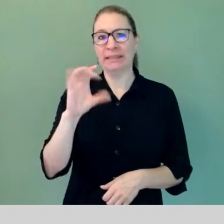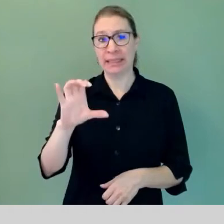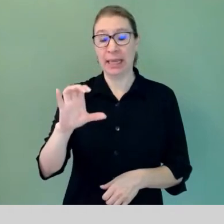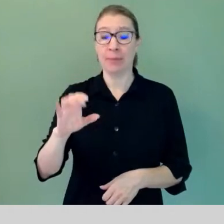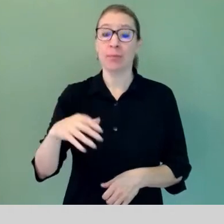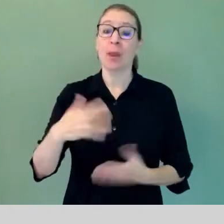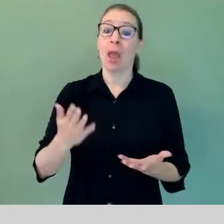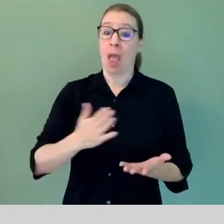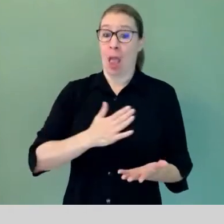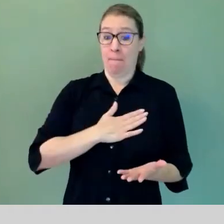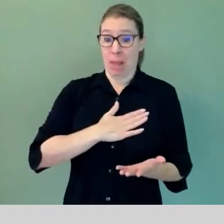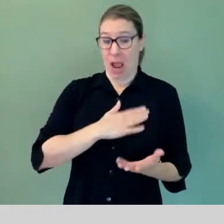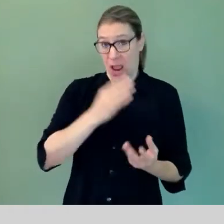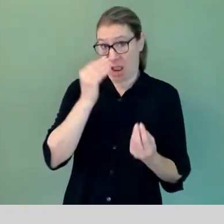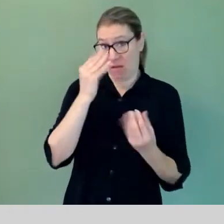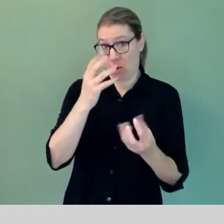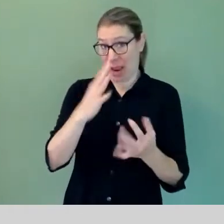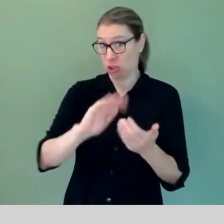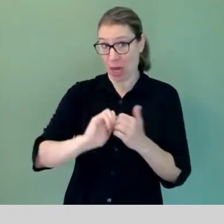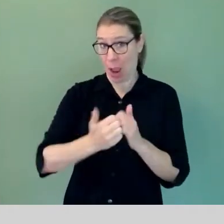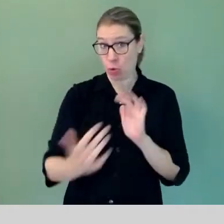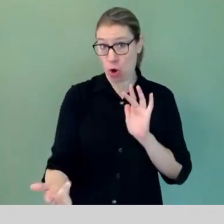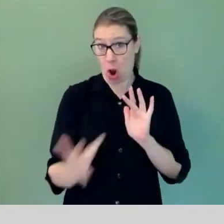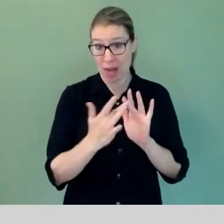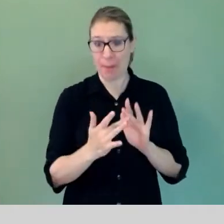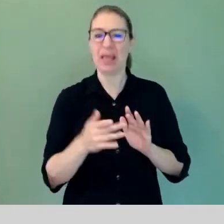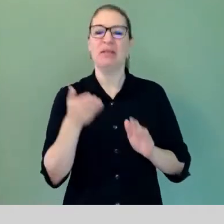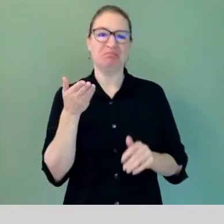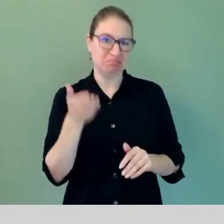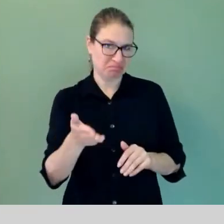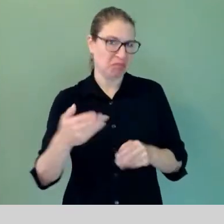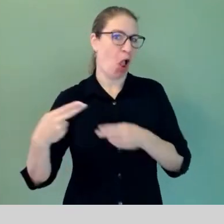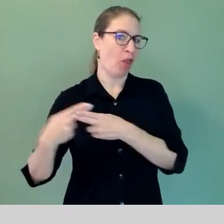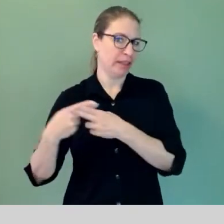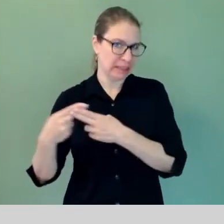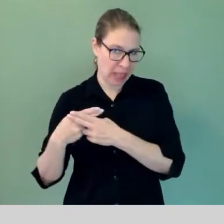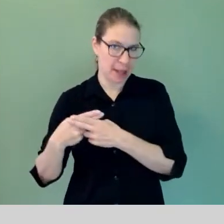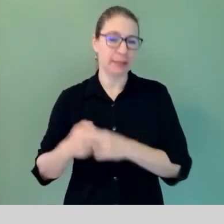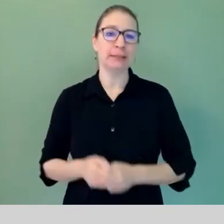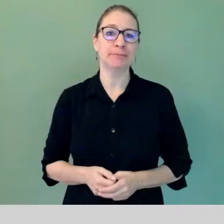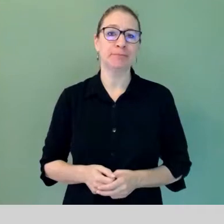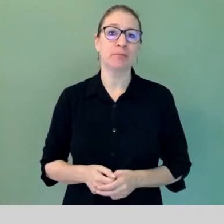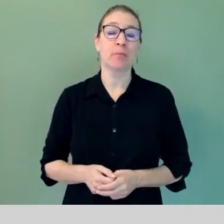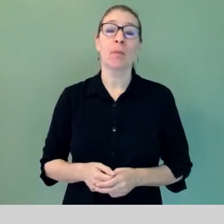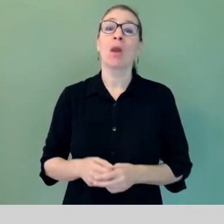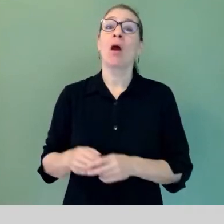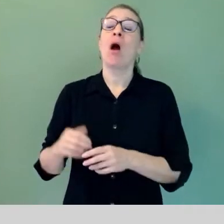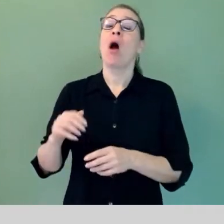I've attached my social media accounts here. Specifically, I'll be posting the slide deck after the conference on my Twitter handle.